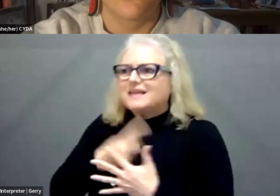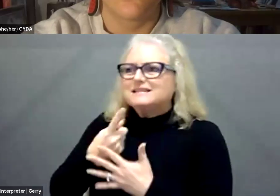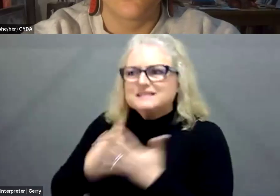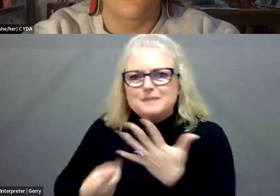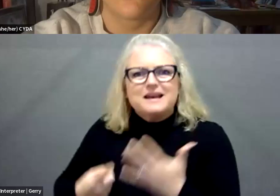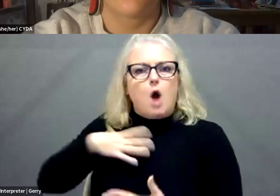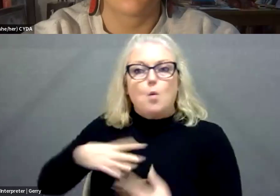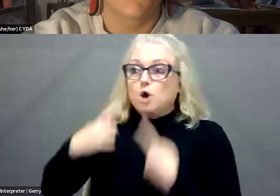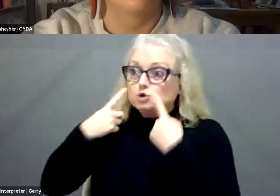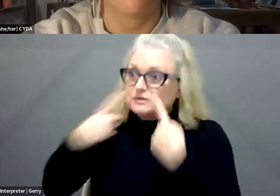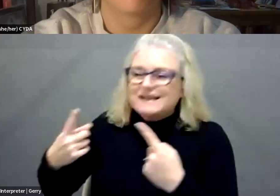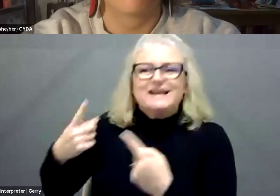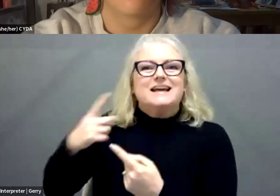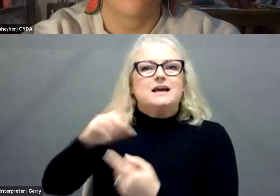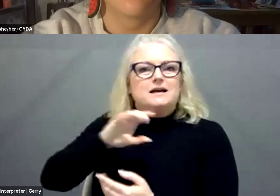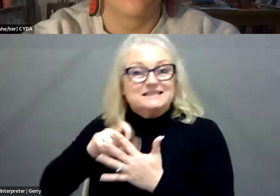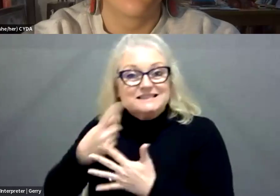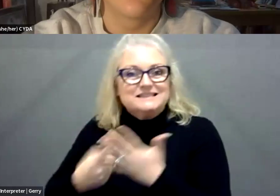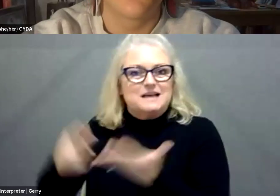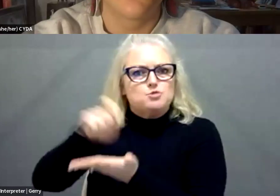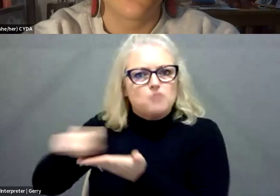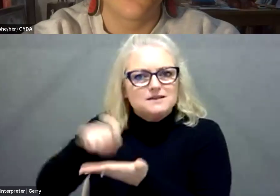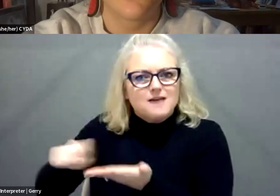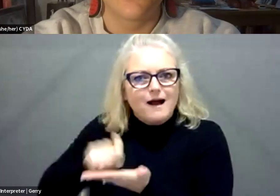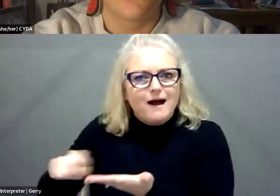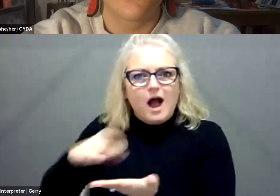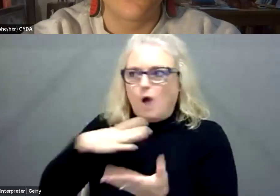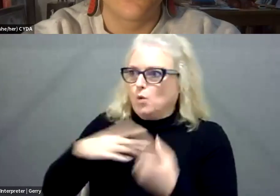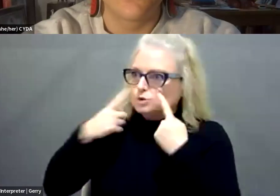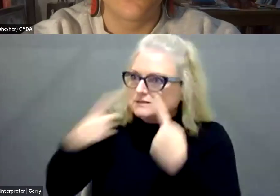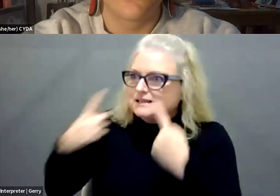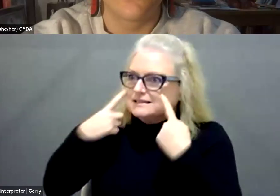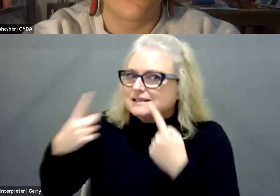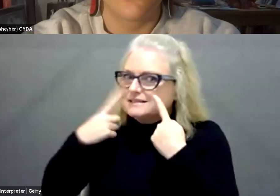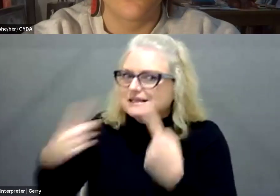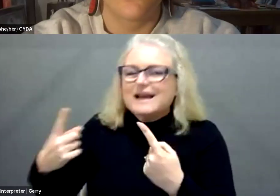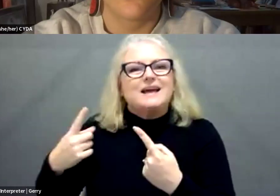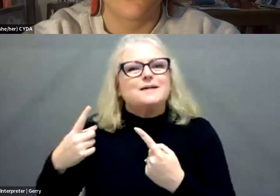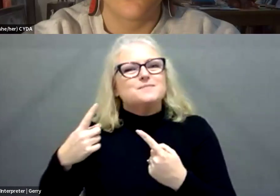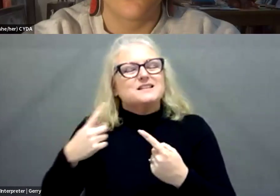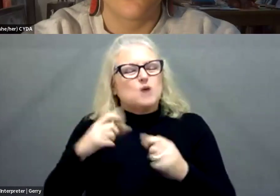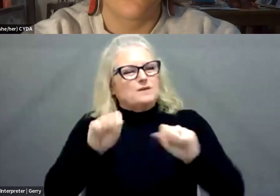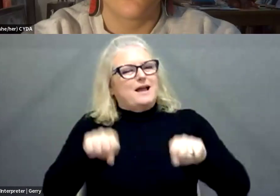libraries, schools about how important it is to have disabled characters and disabled stories.